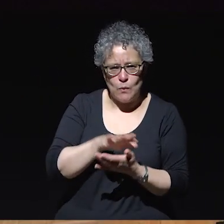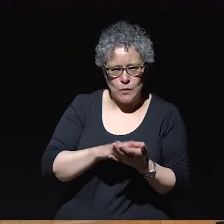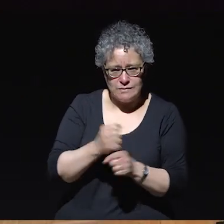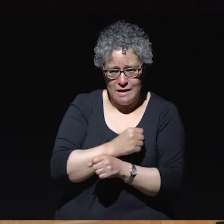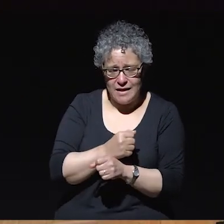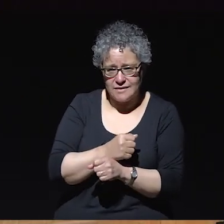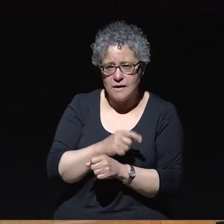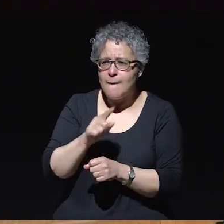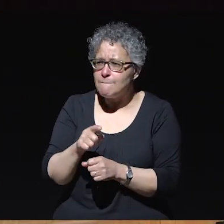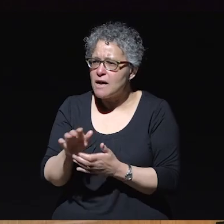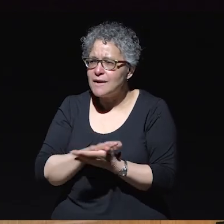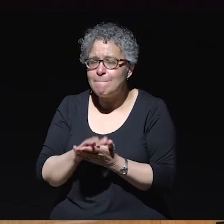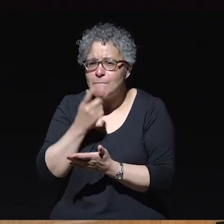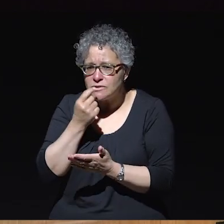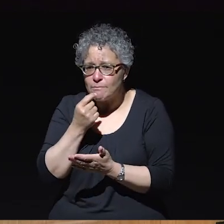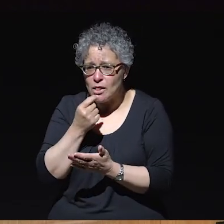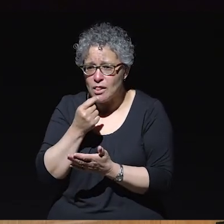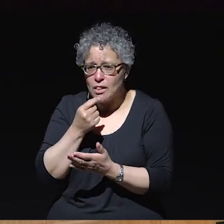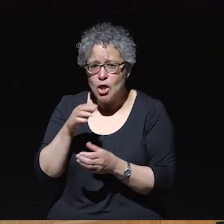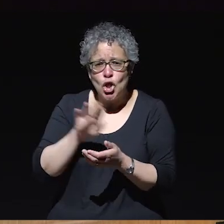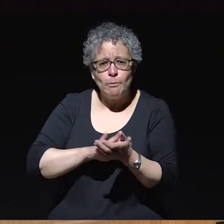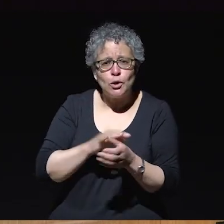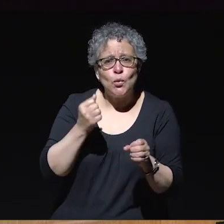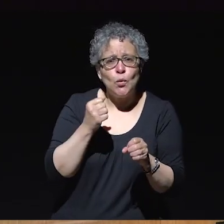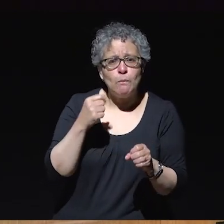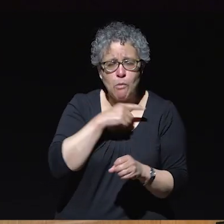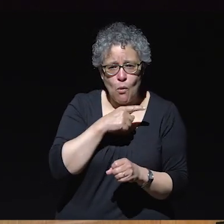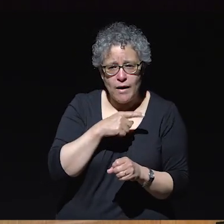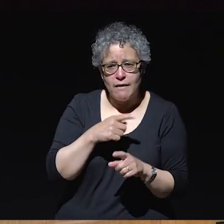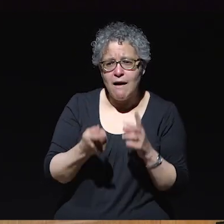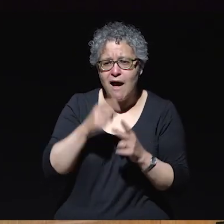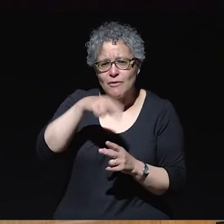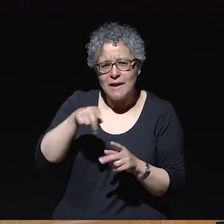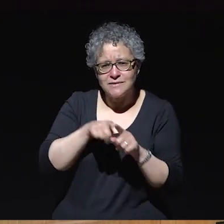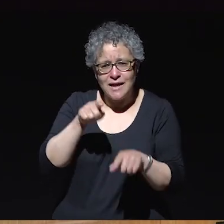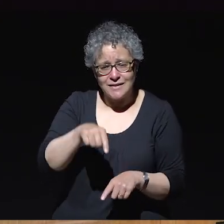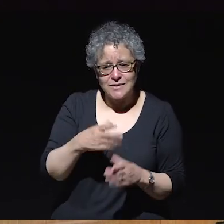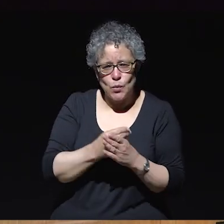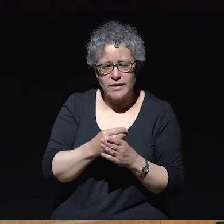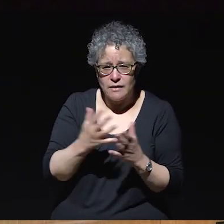but it does set up the potential that 'The Blue Boy' and other paintings like it where blue is such a dominant colour